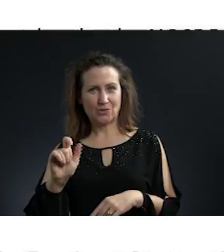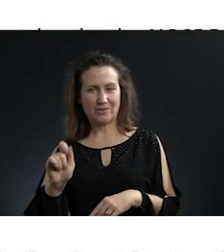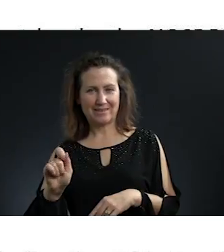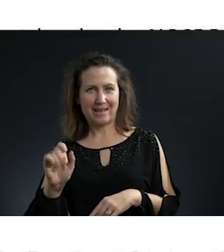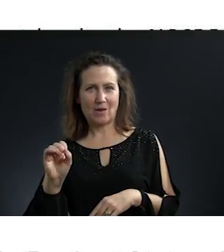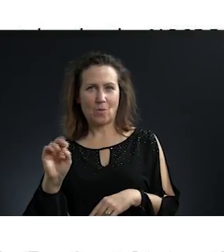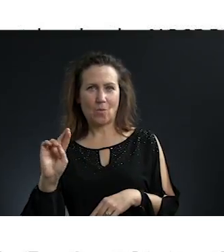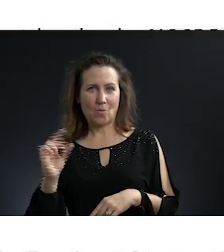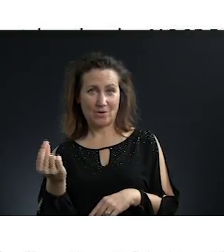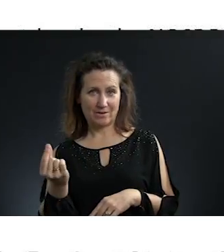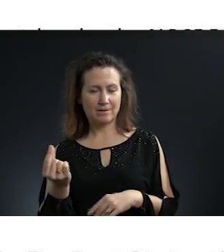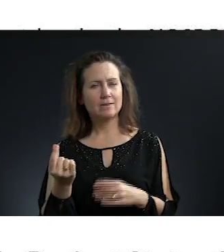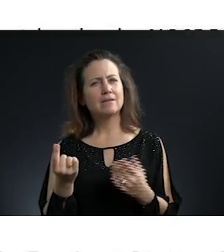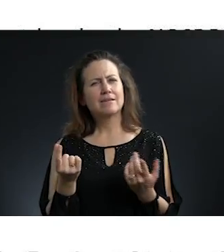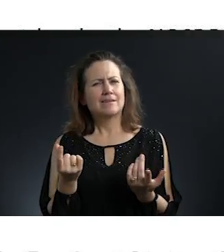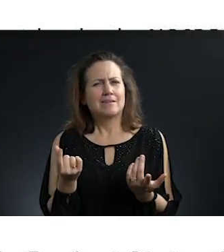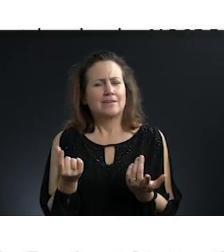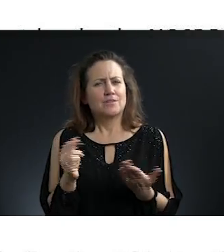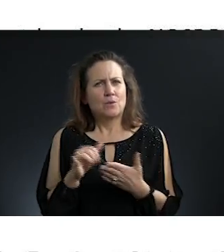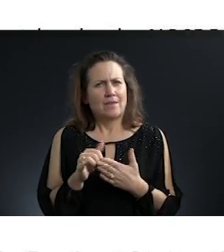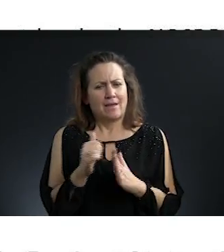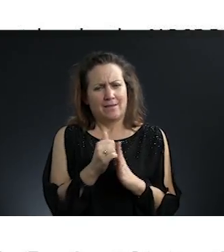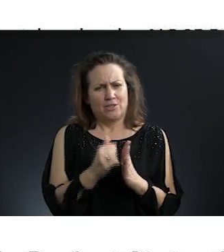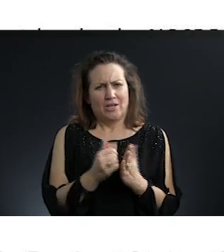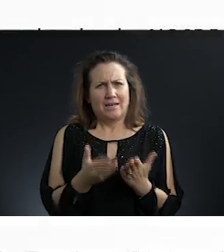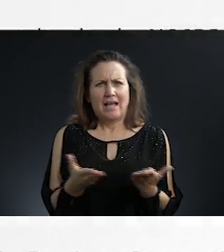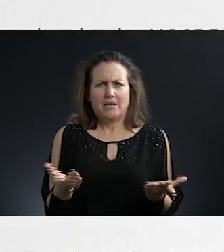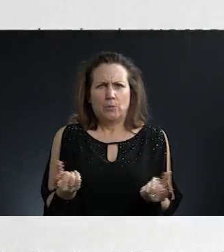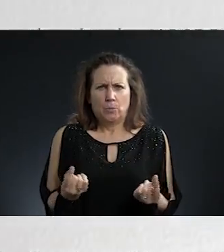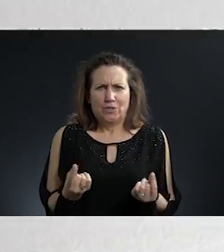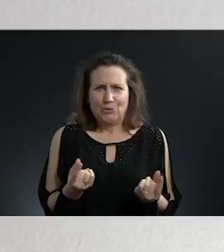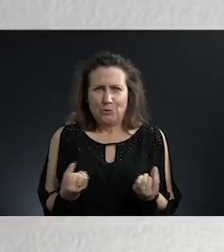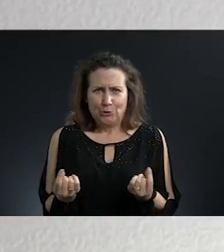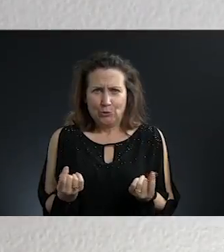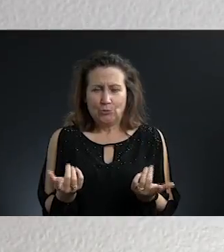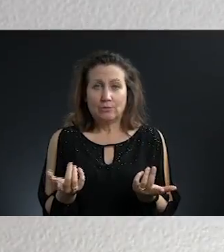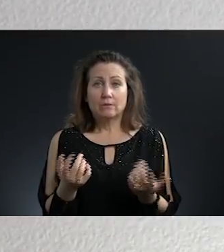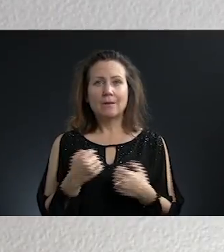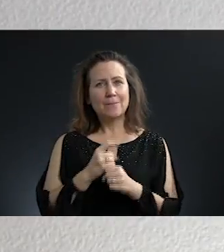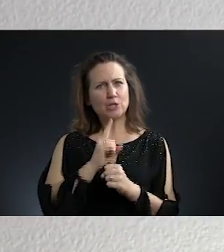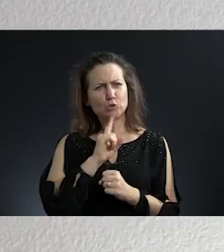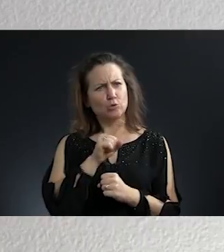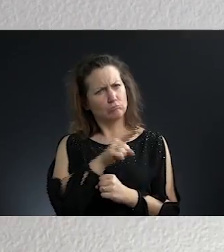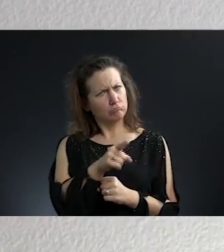So what do you do on this agenda item? Make sure that you come prepared to ask questions